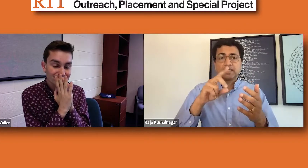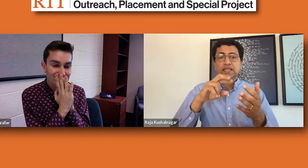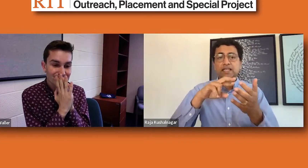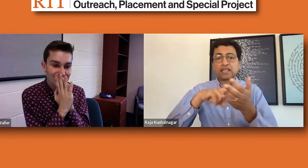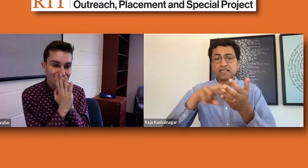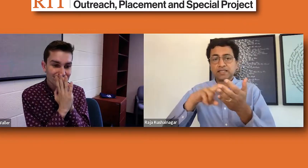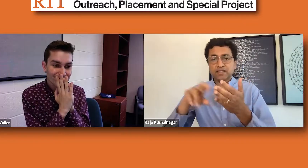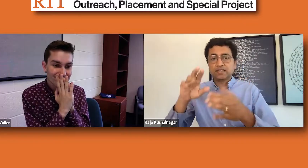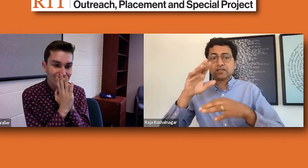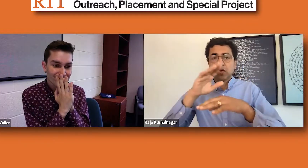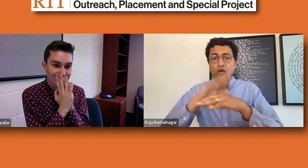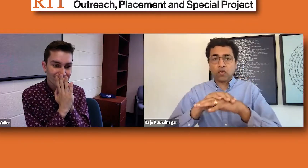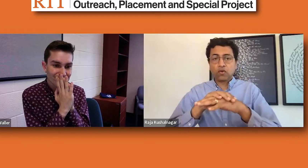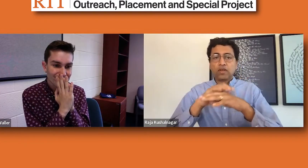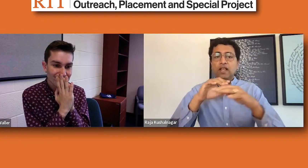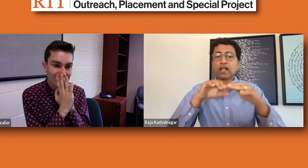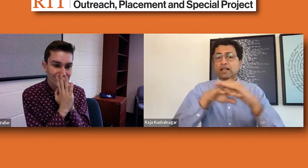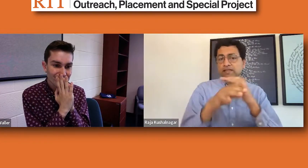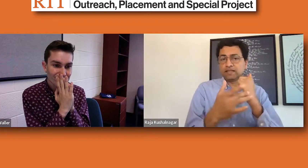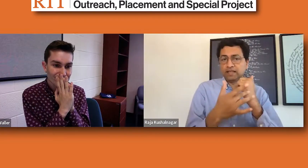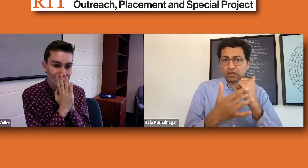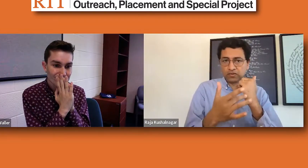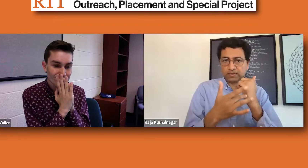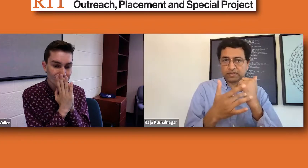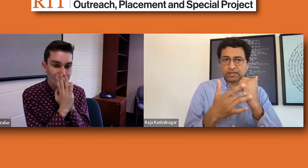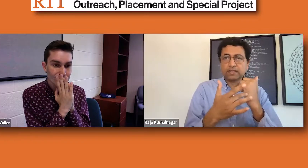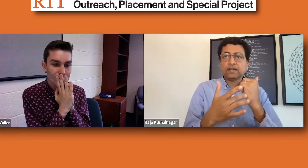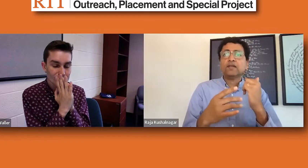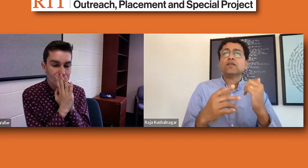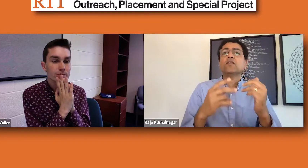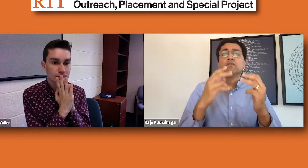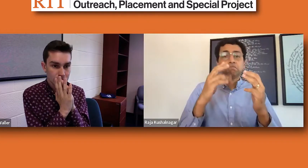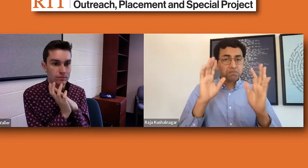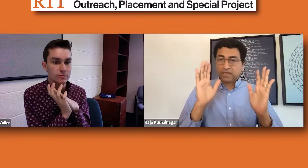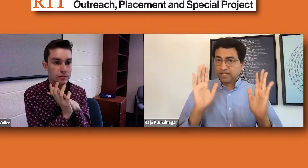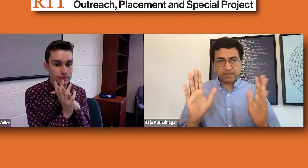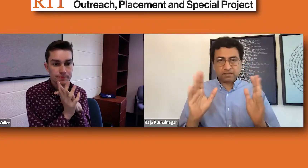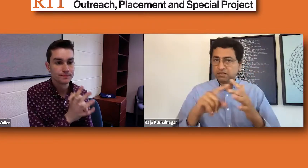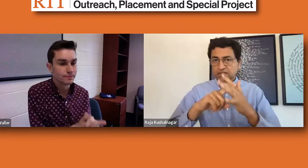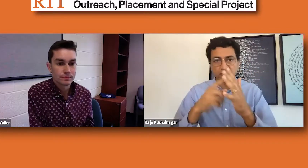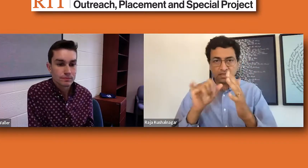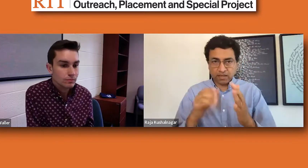Sure. So my doctorate was on access